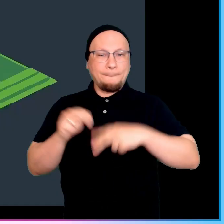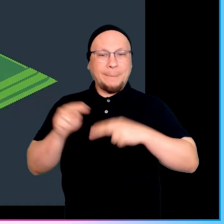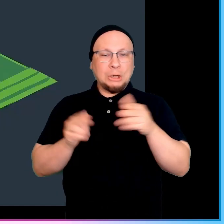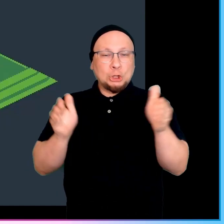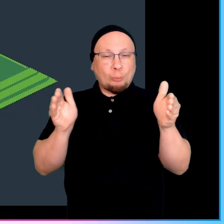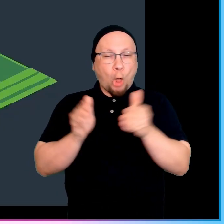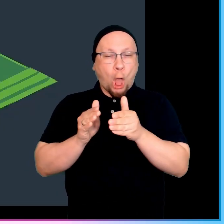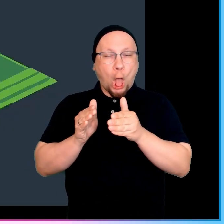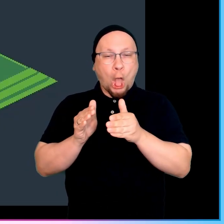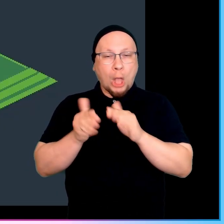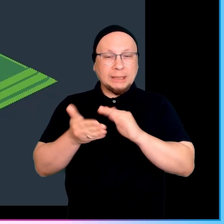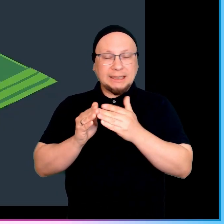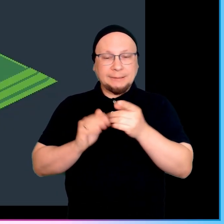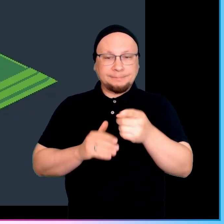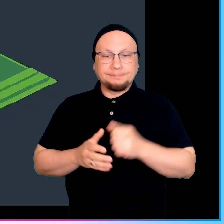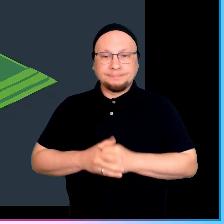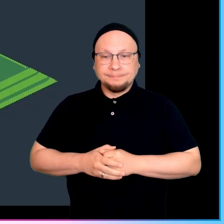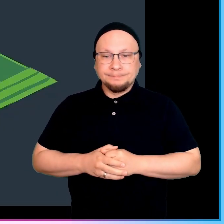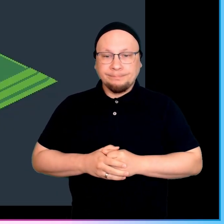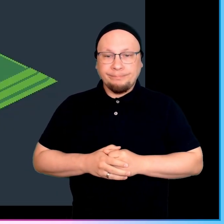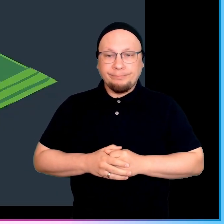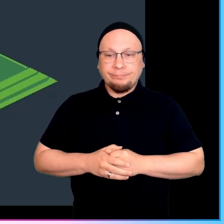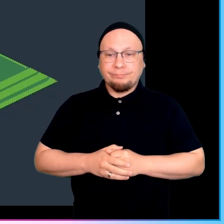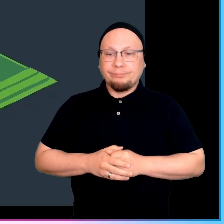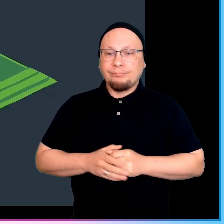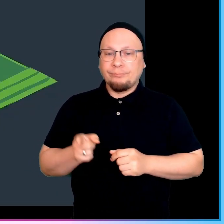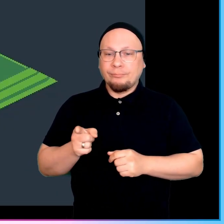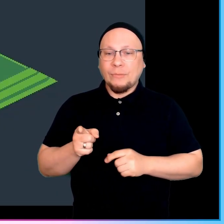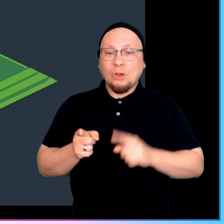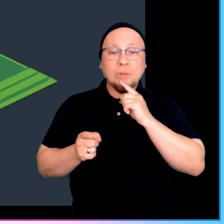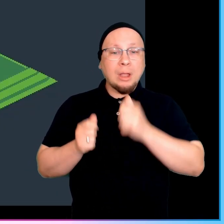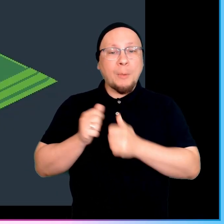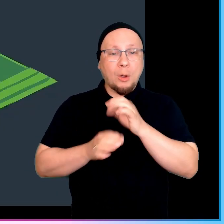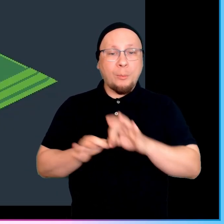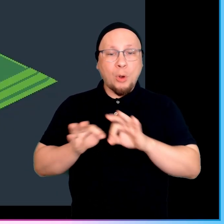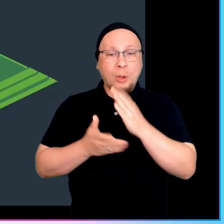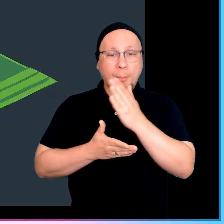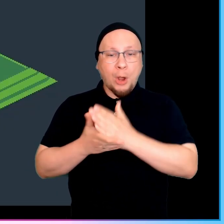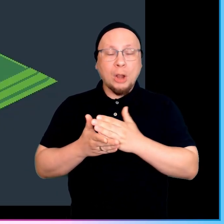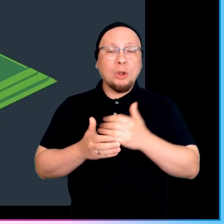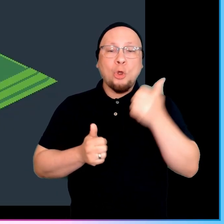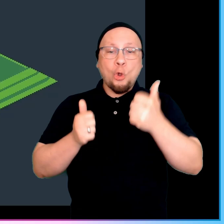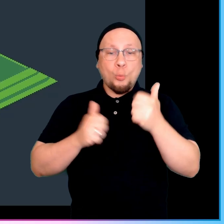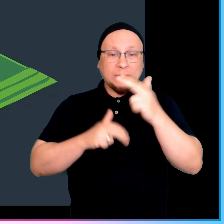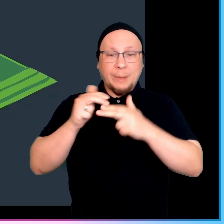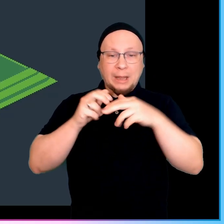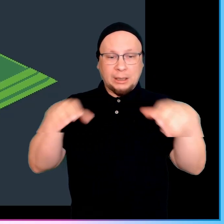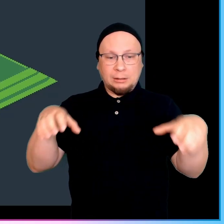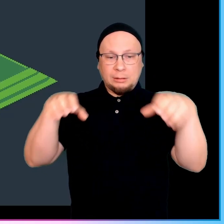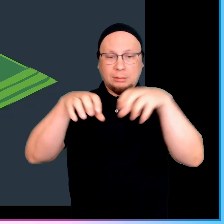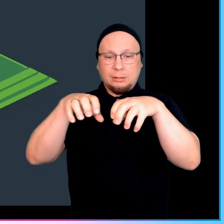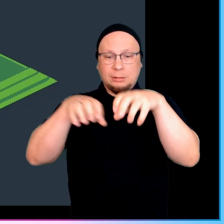Cellular City’s primary mechanic is rules around neighbouring buildings. For example, you can’t have a steel foundry next to a block of flats.